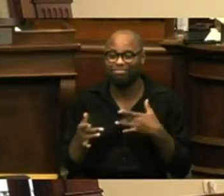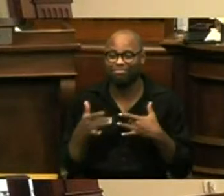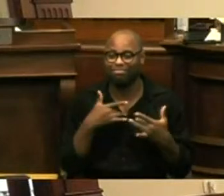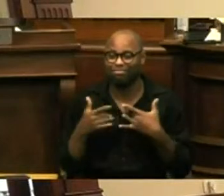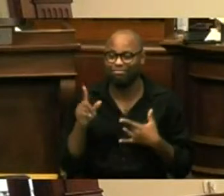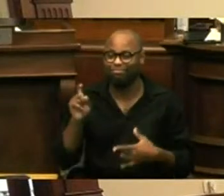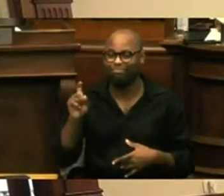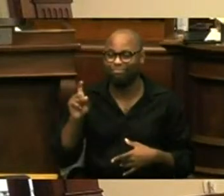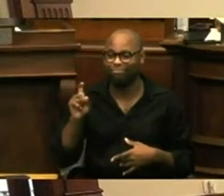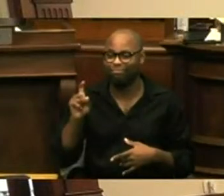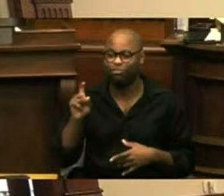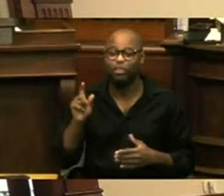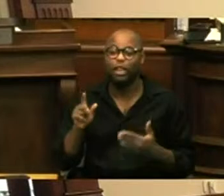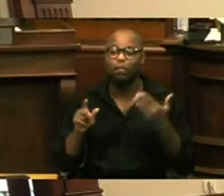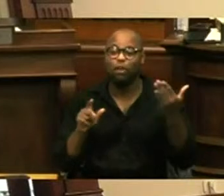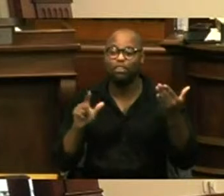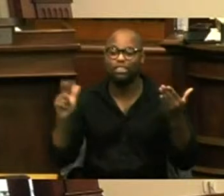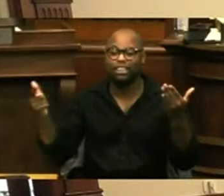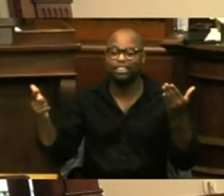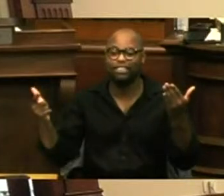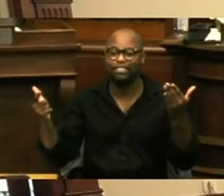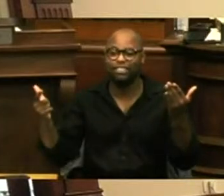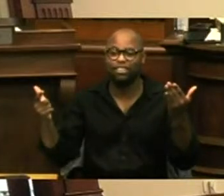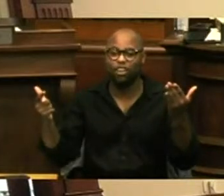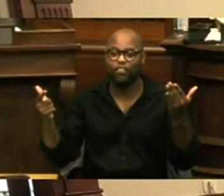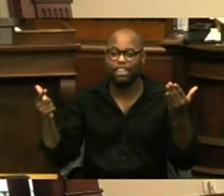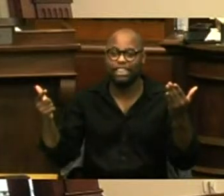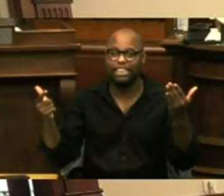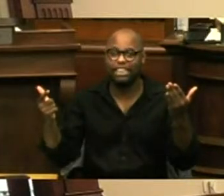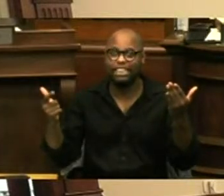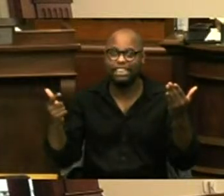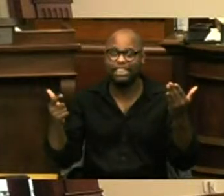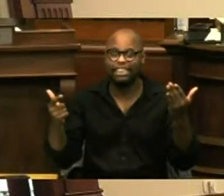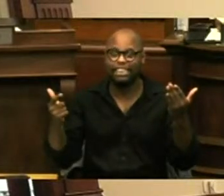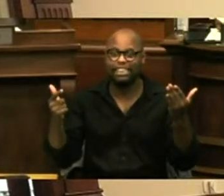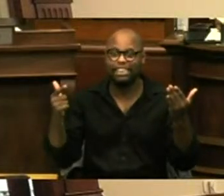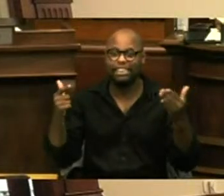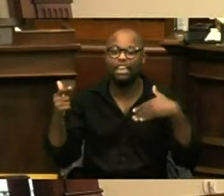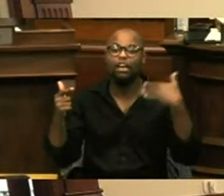$755,000. Any questions,